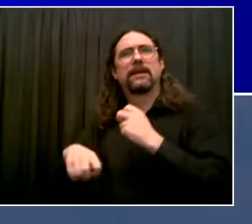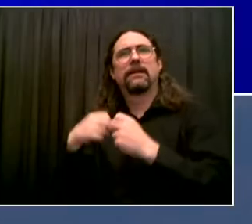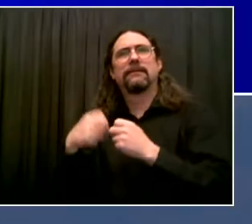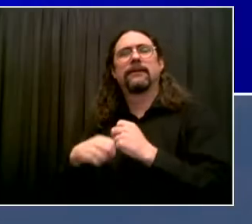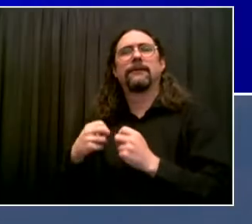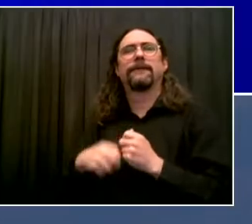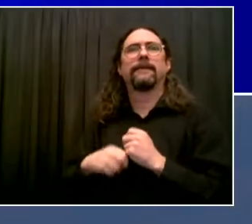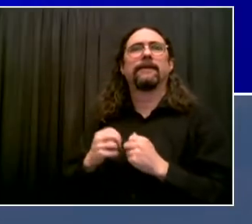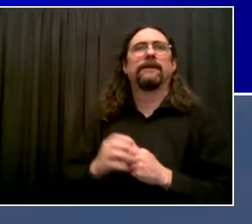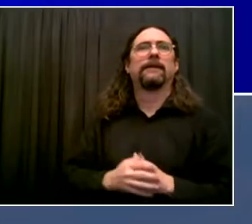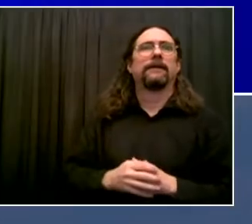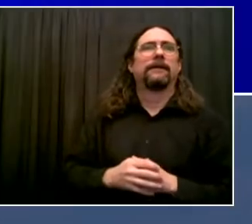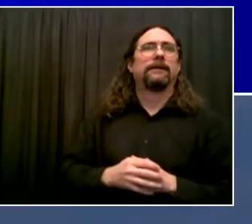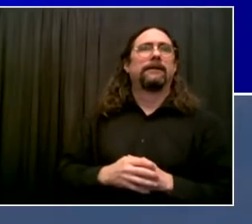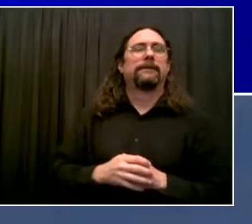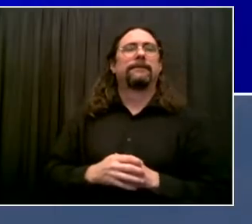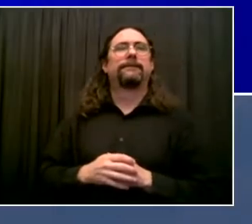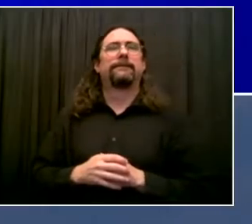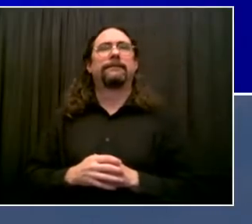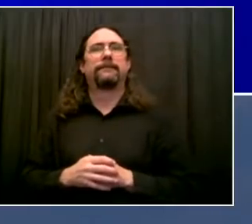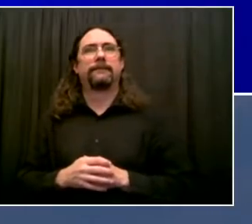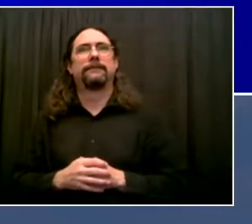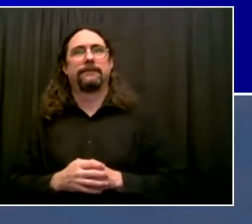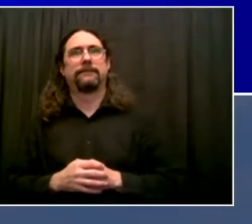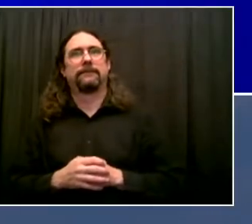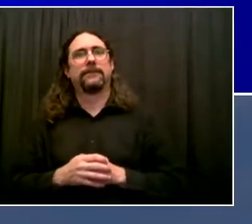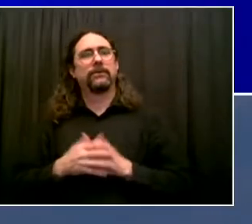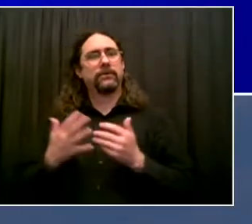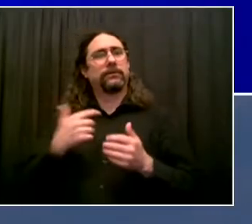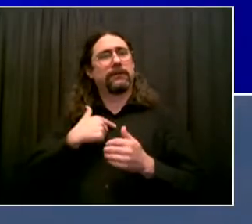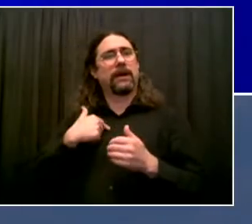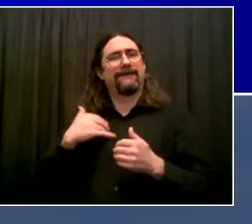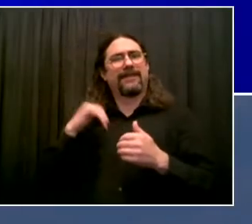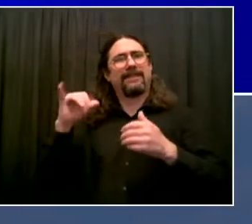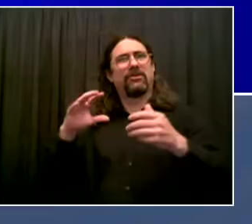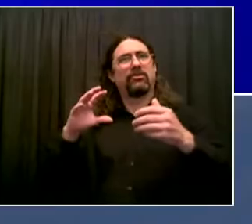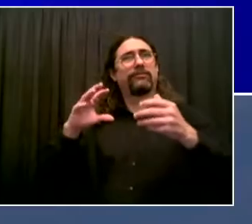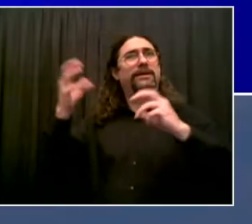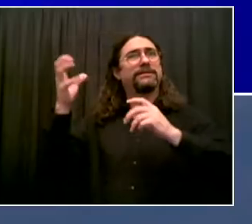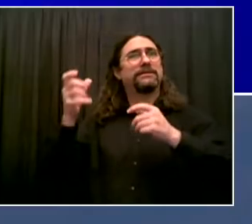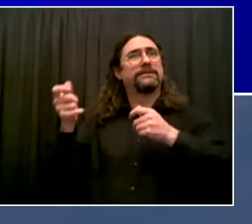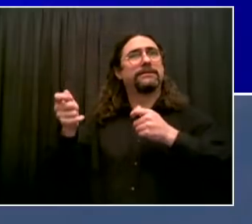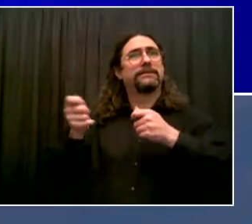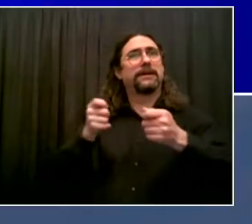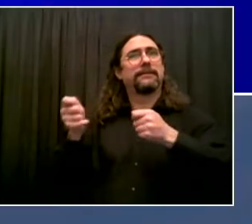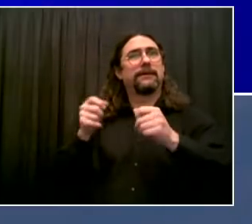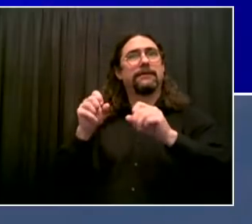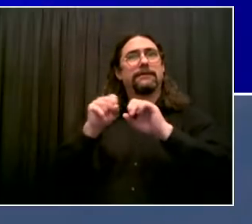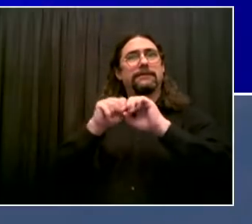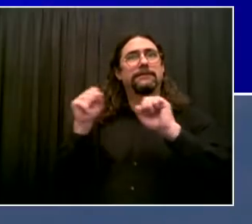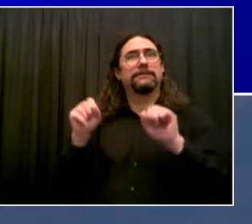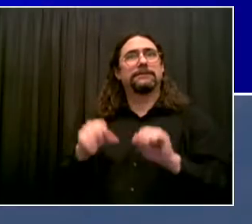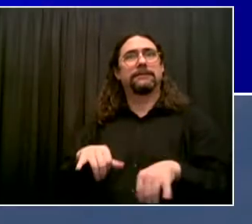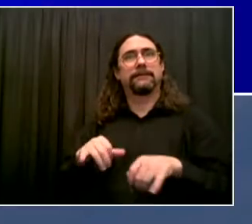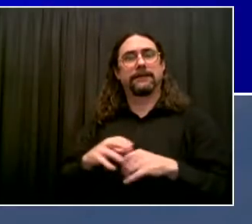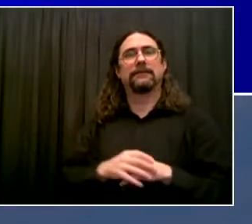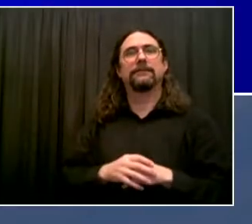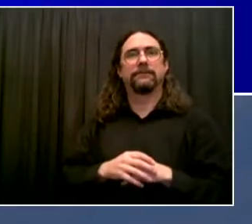ANDN EW YORK CITY WAS ONE OF THE PLACES THAT PROVED THAT THIS MODEL WORKS. WE' GREOING TO DOUBLE DOWN ON IT